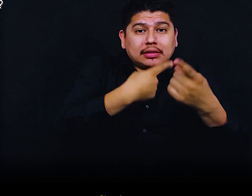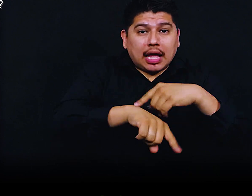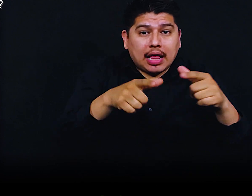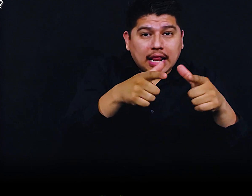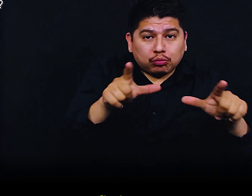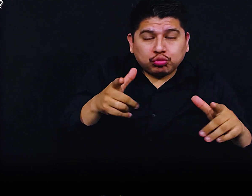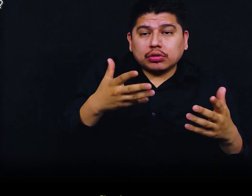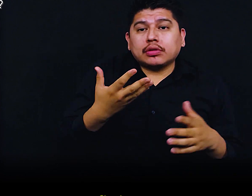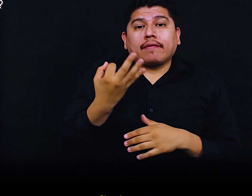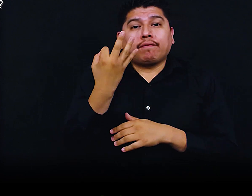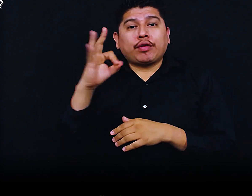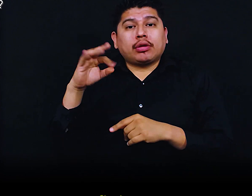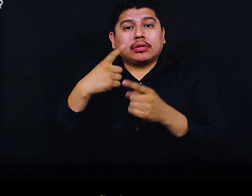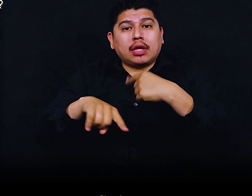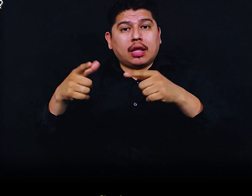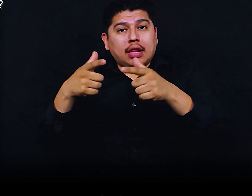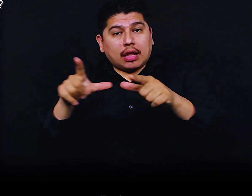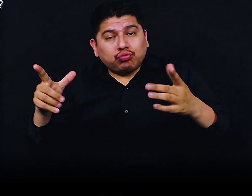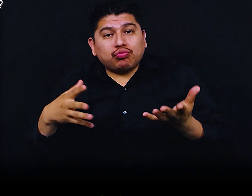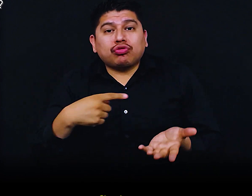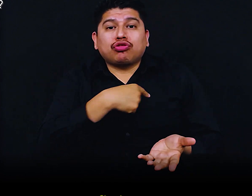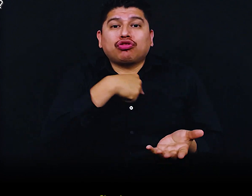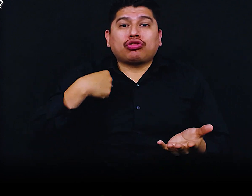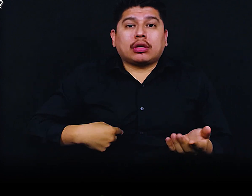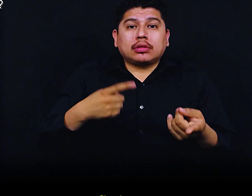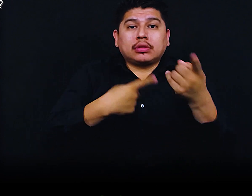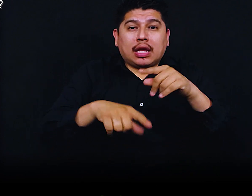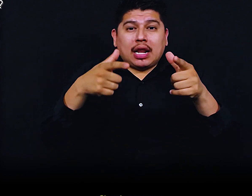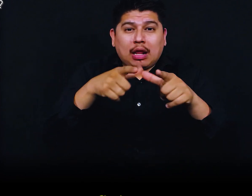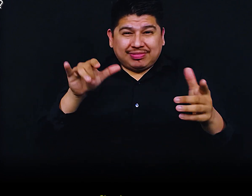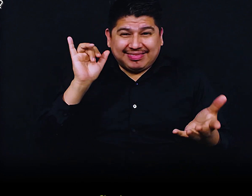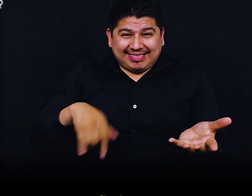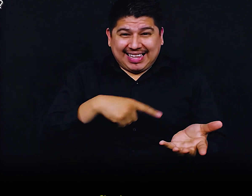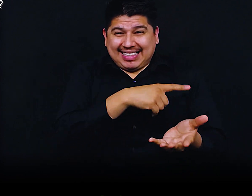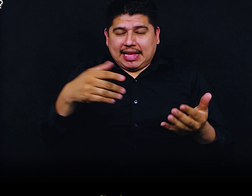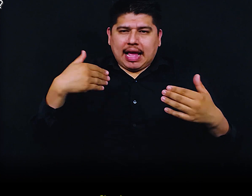Sign Language.